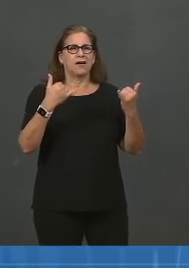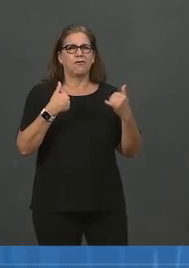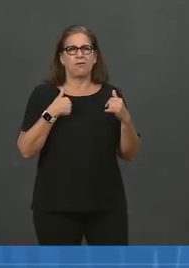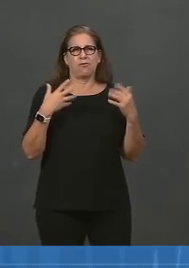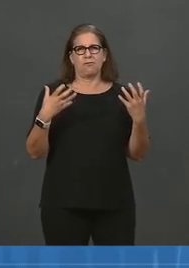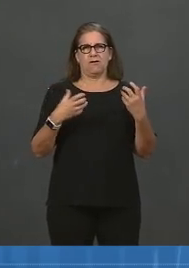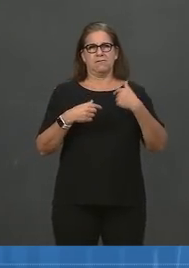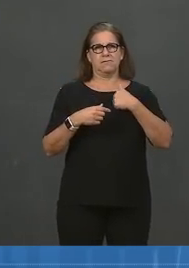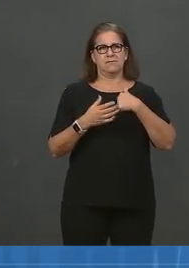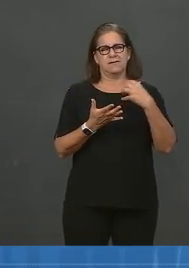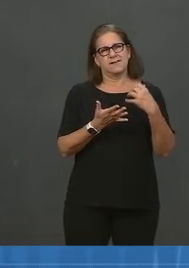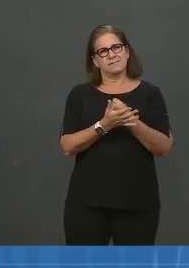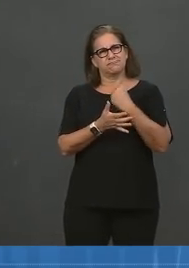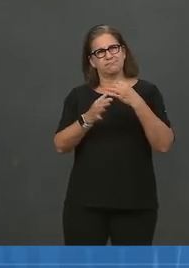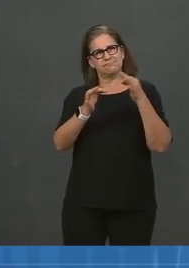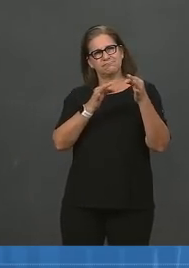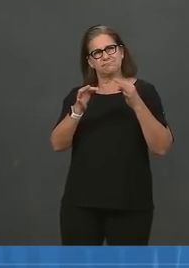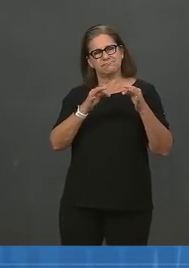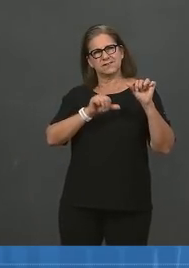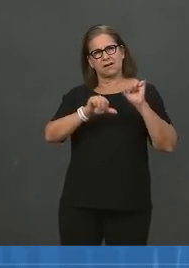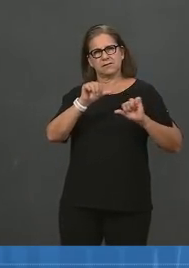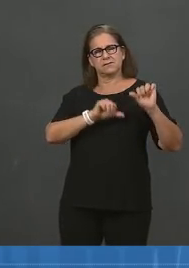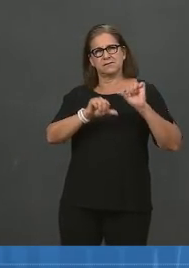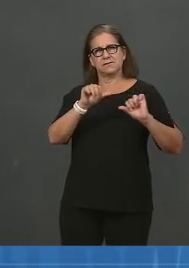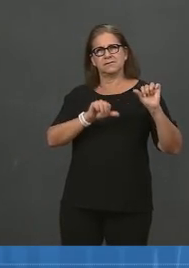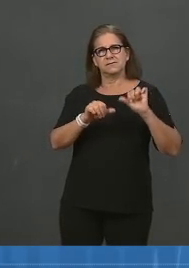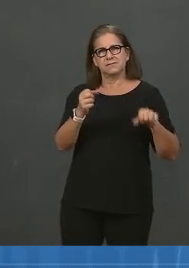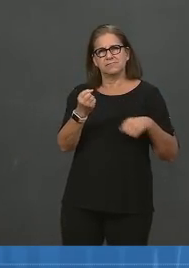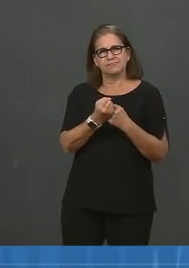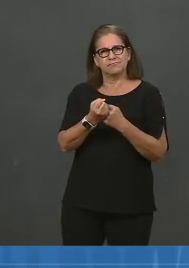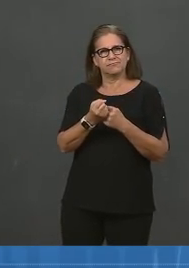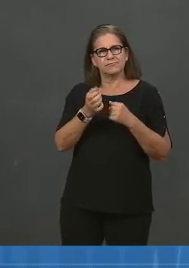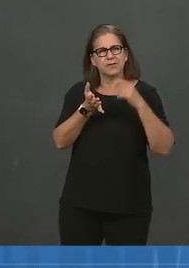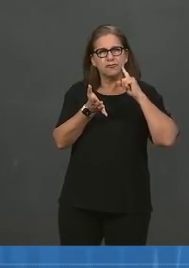behind what you've just heard from Dr. Walensky. If I could have the first slide.